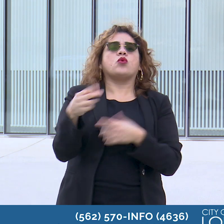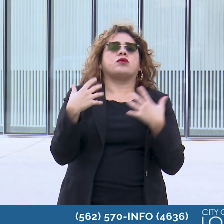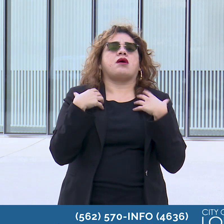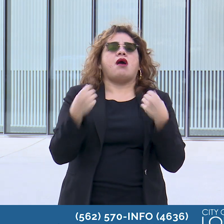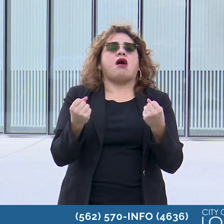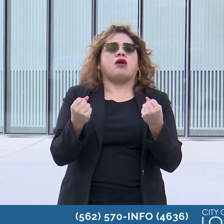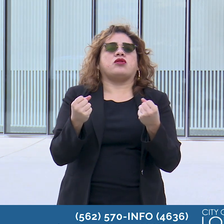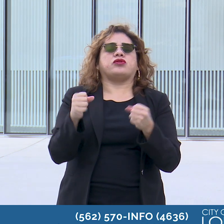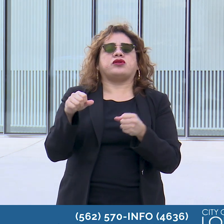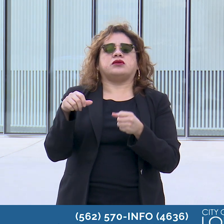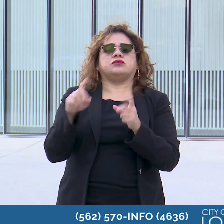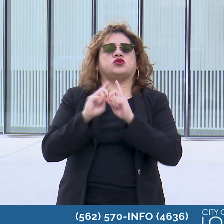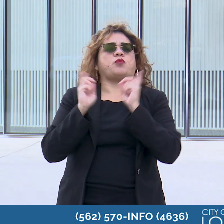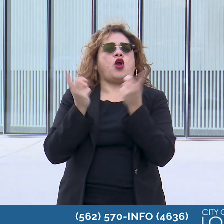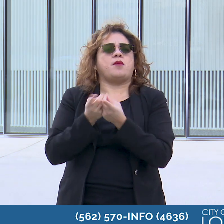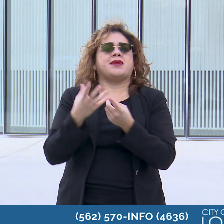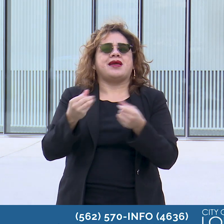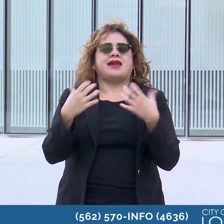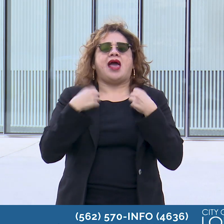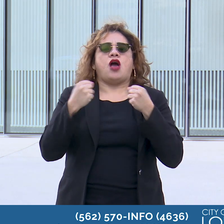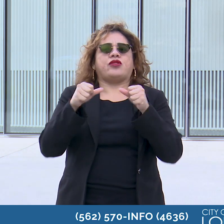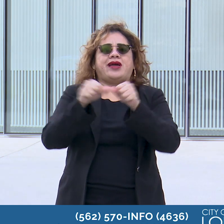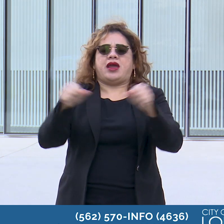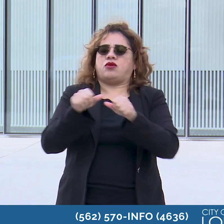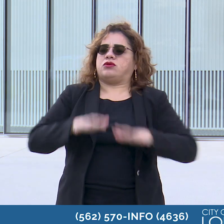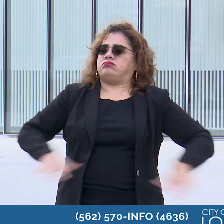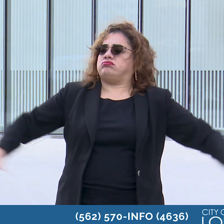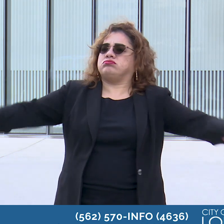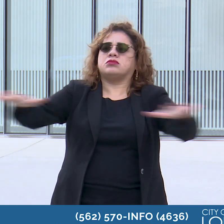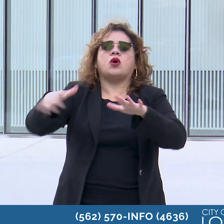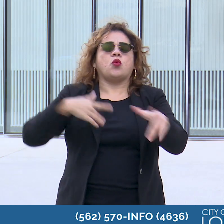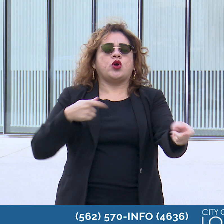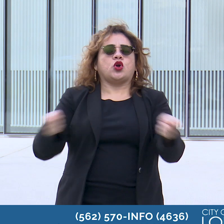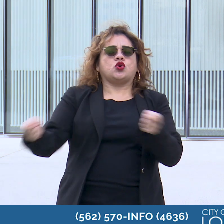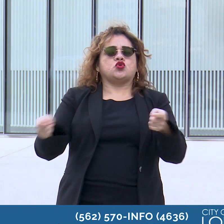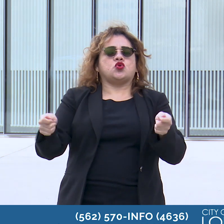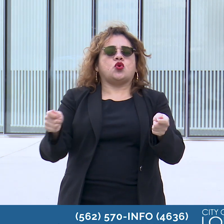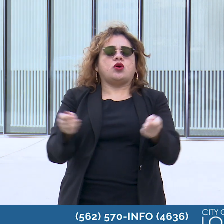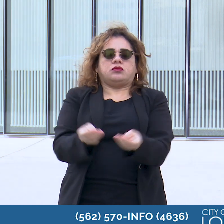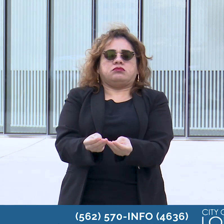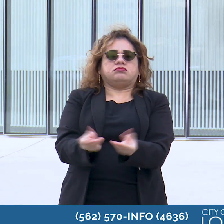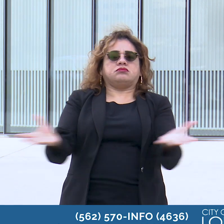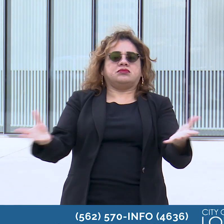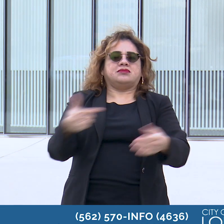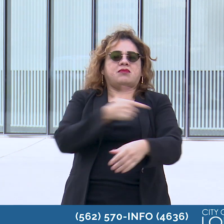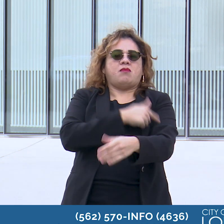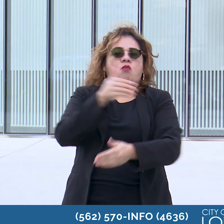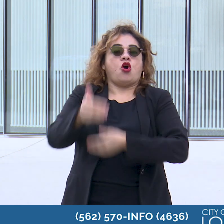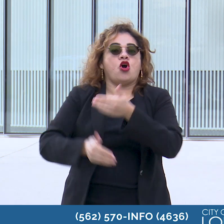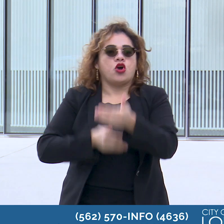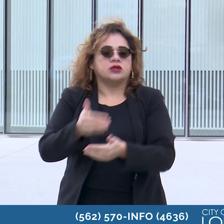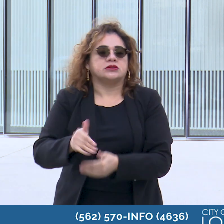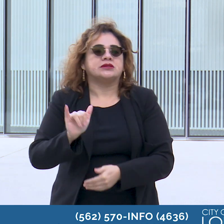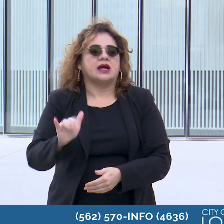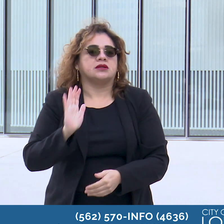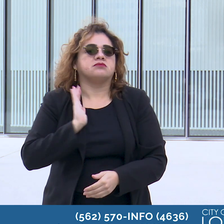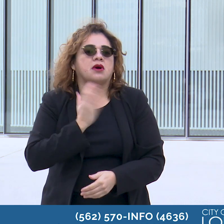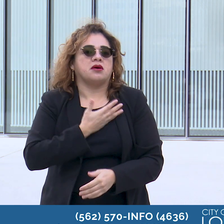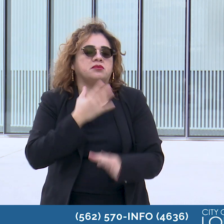Beach health department, we will be managing our vaccination distribution process.